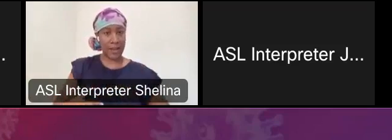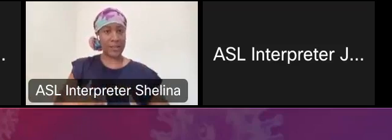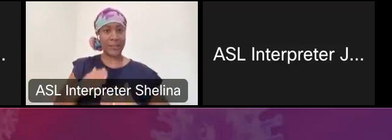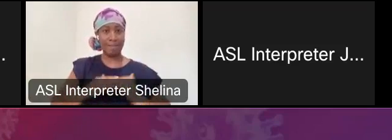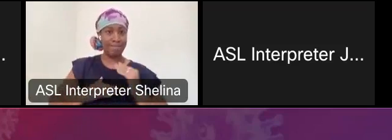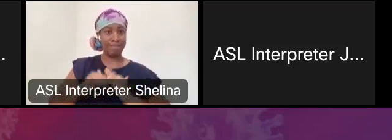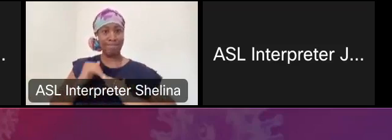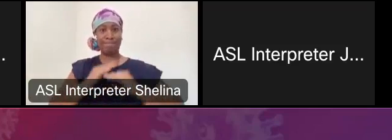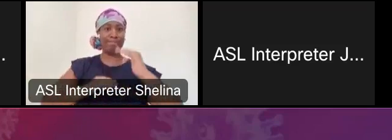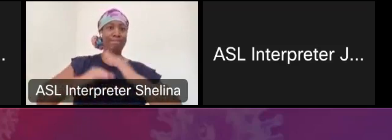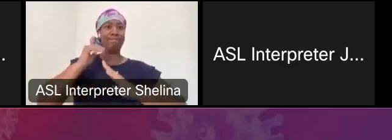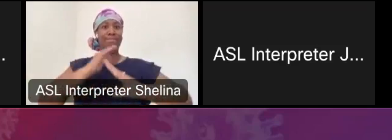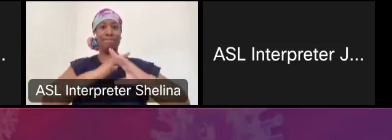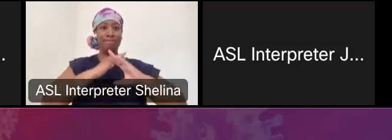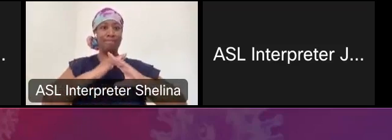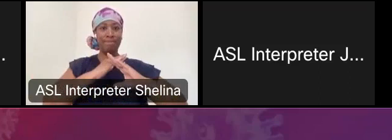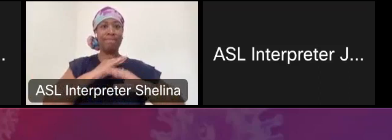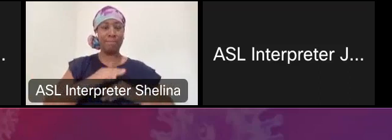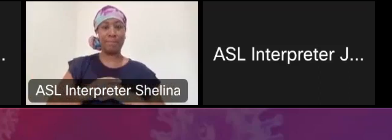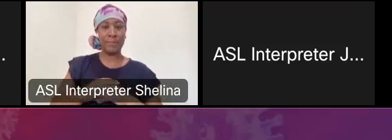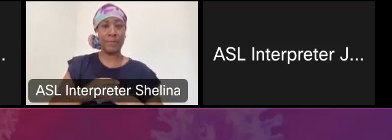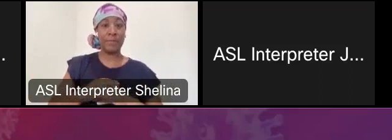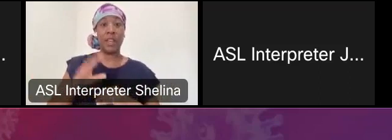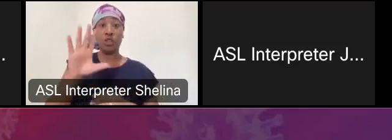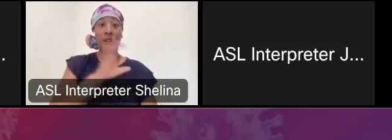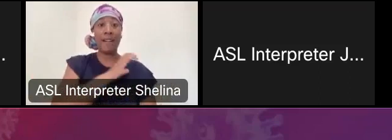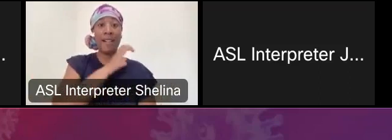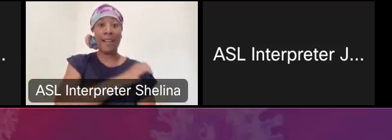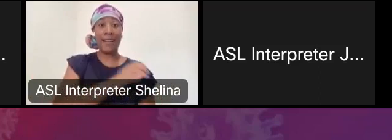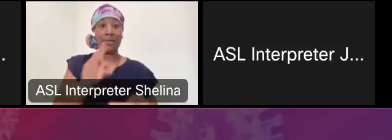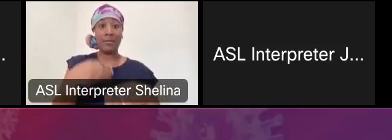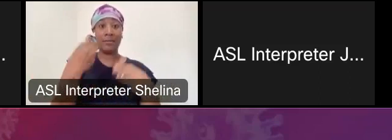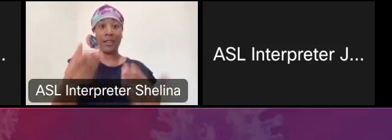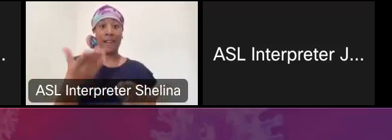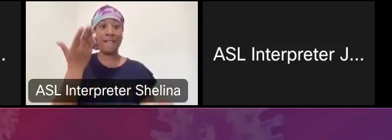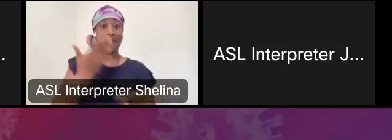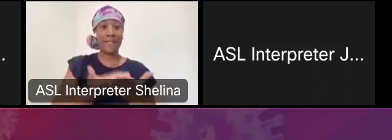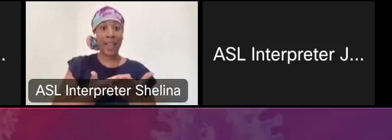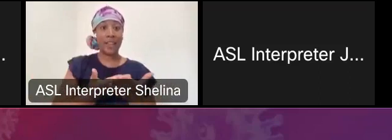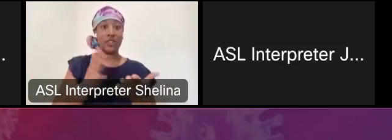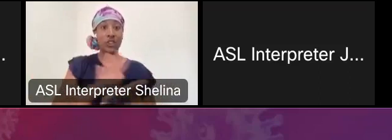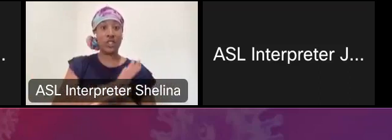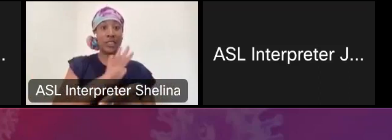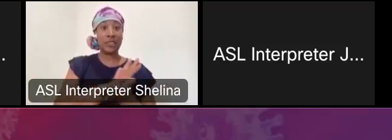At the clinic, you should be given a fact sheet called the emergency use authorization fact sheet.